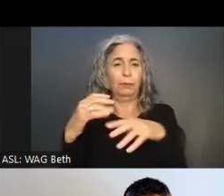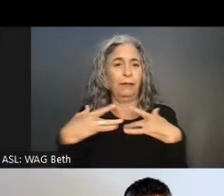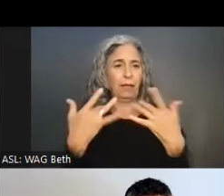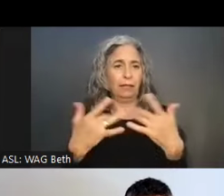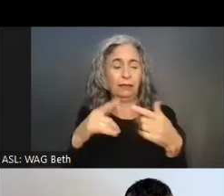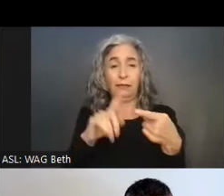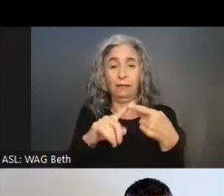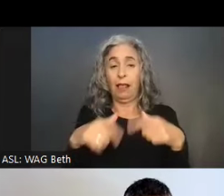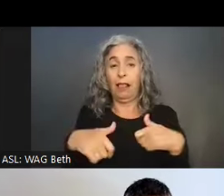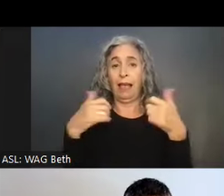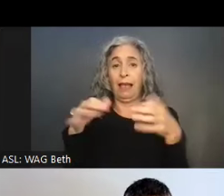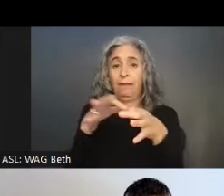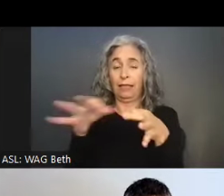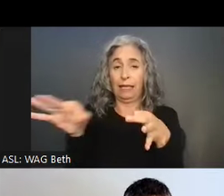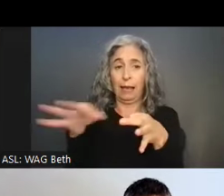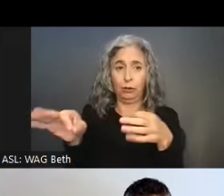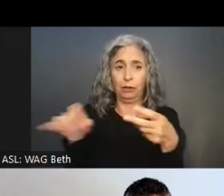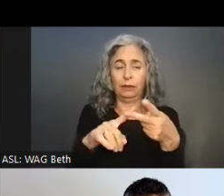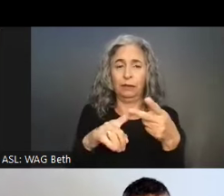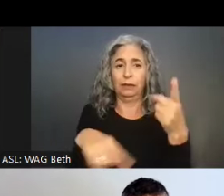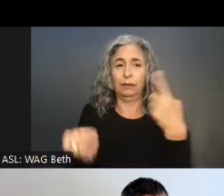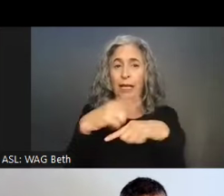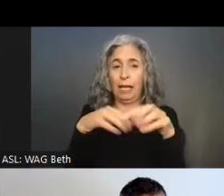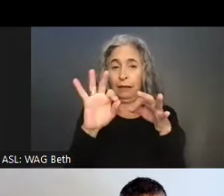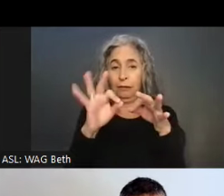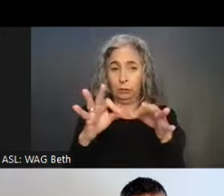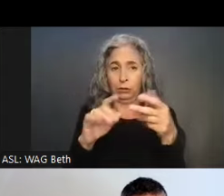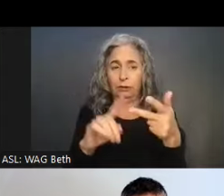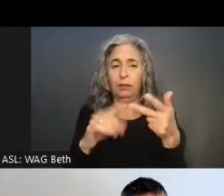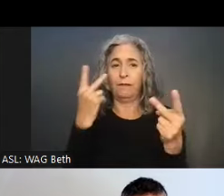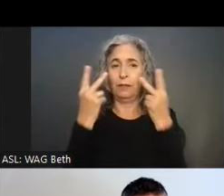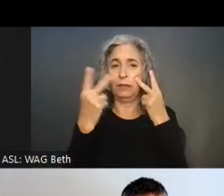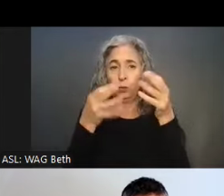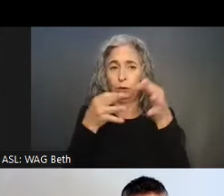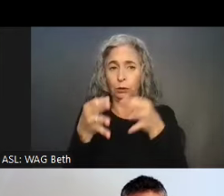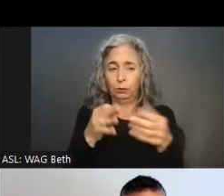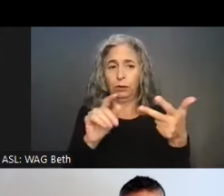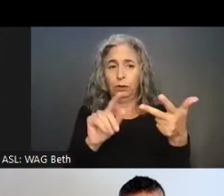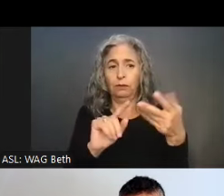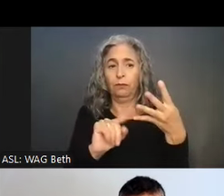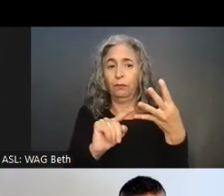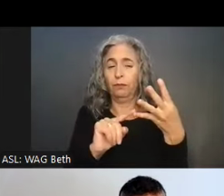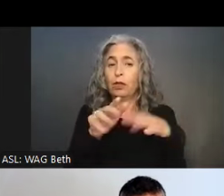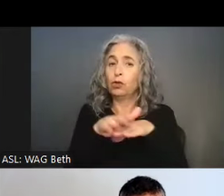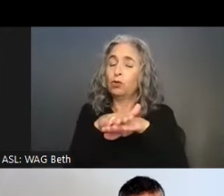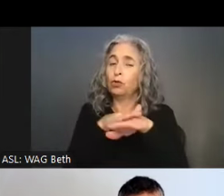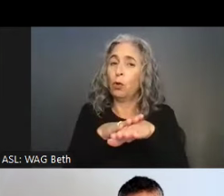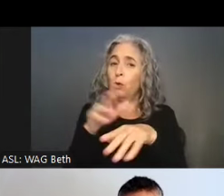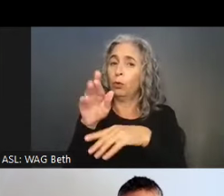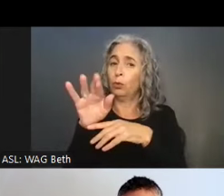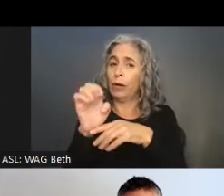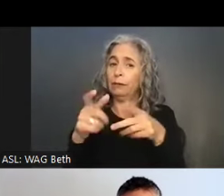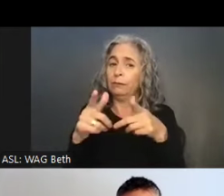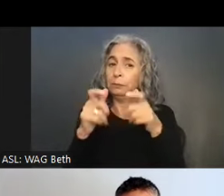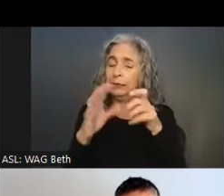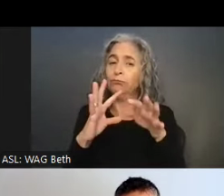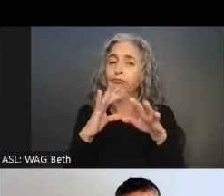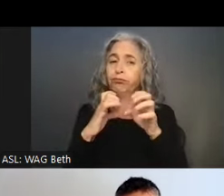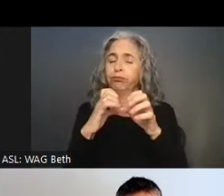sign language interpretation, visual descriptions, slower rate of speech,